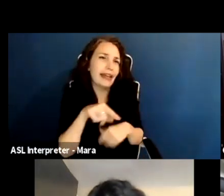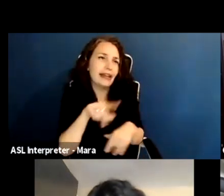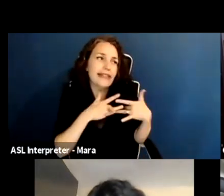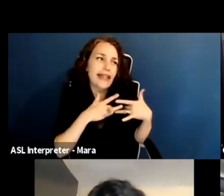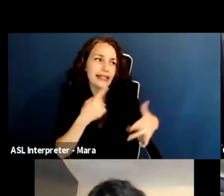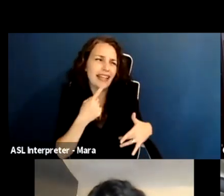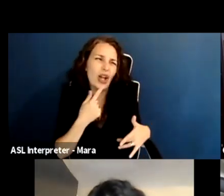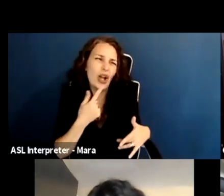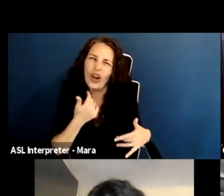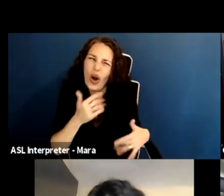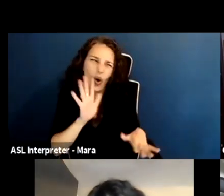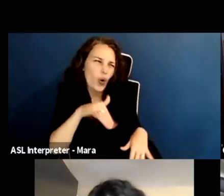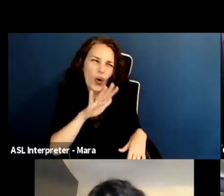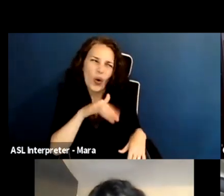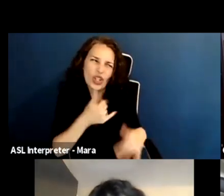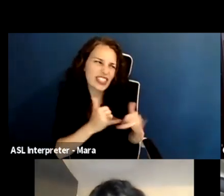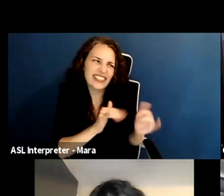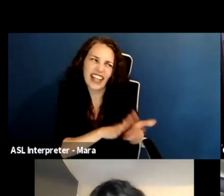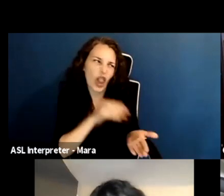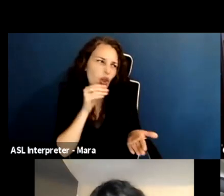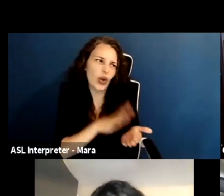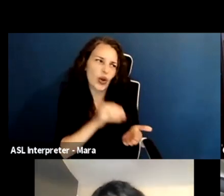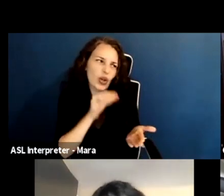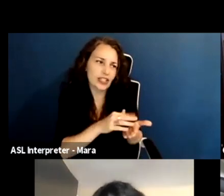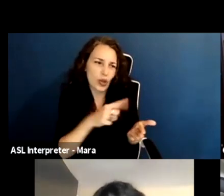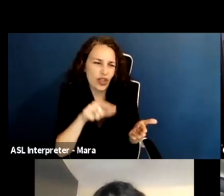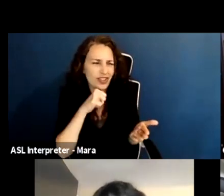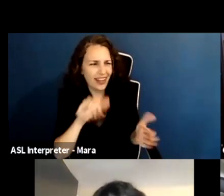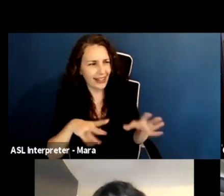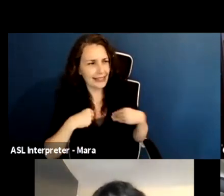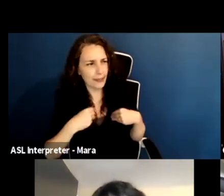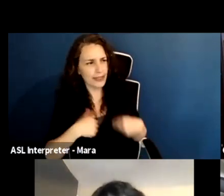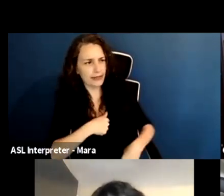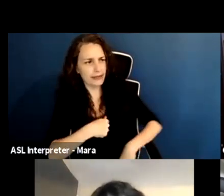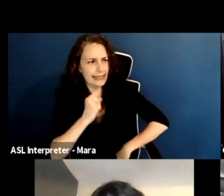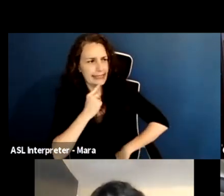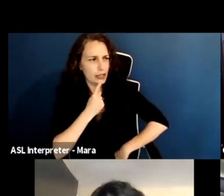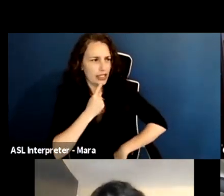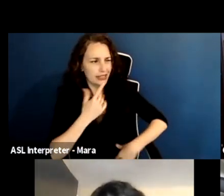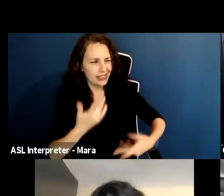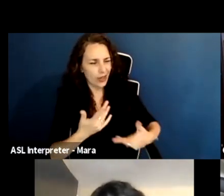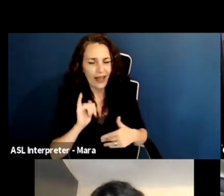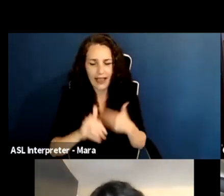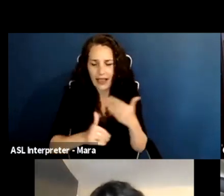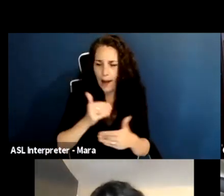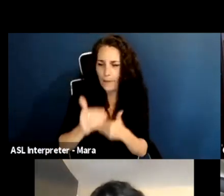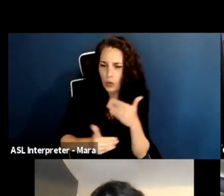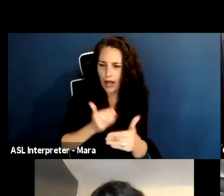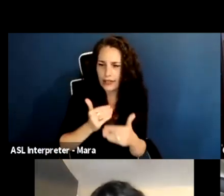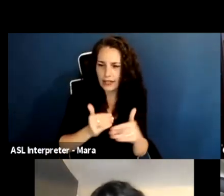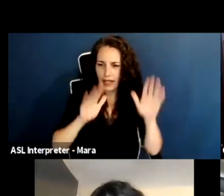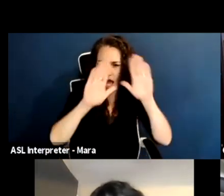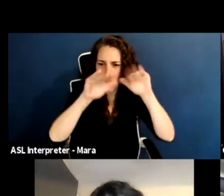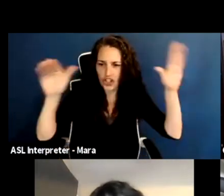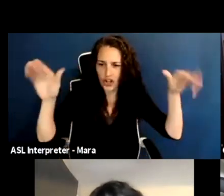Like they don't really take us seriously. And so that process of having adults just looking at us,